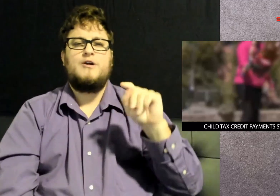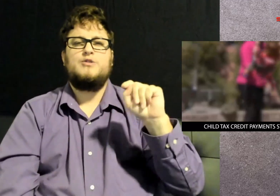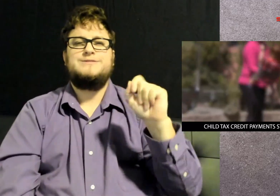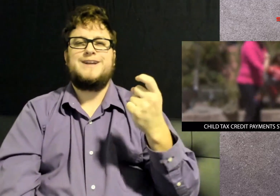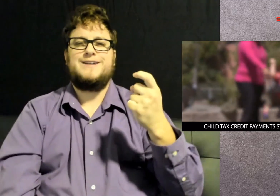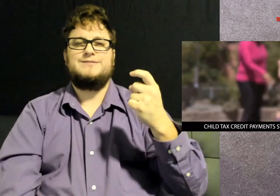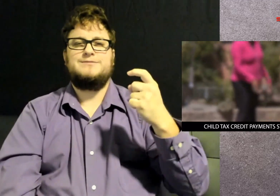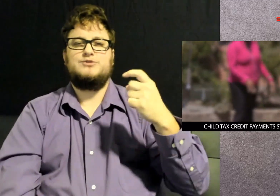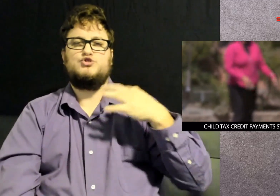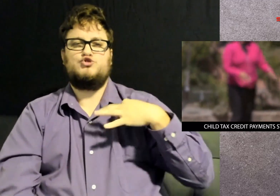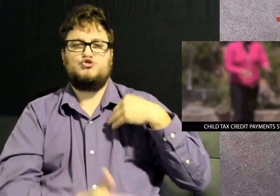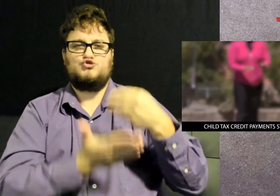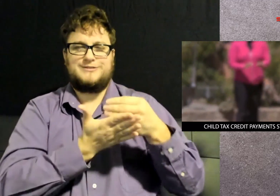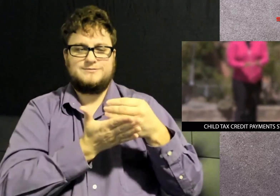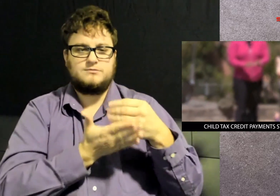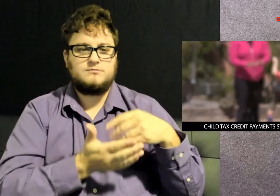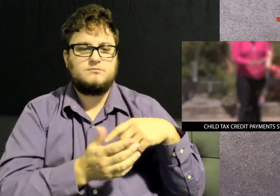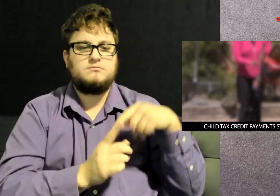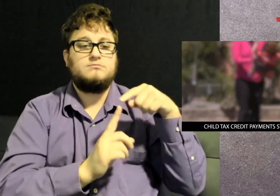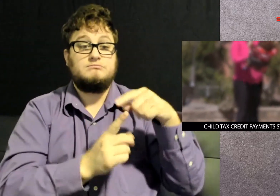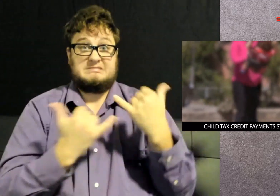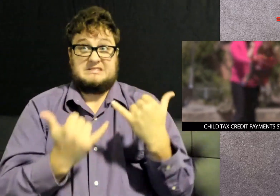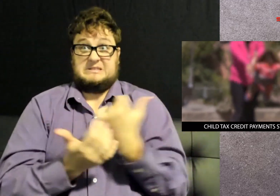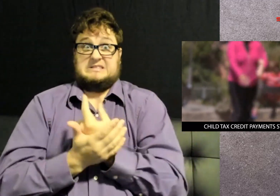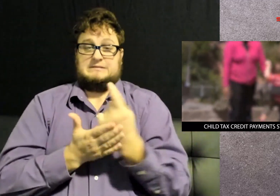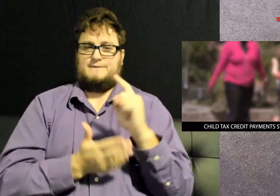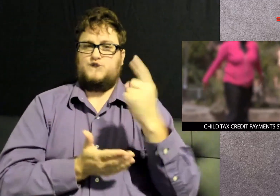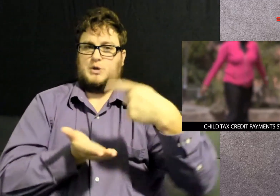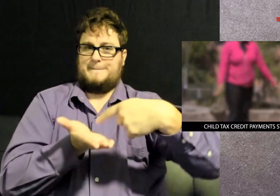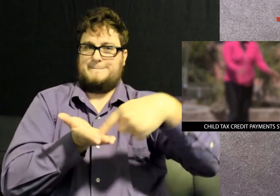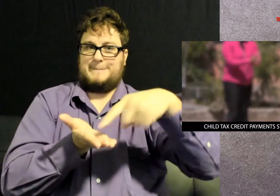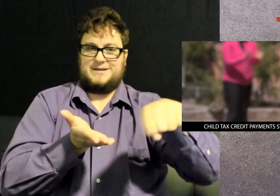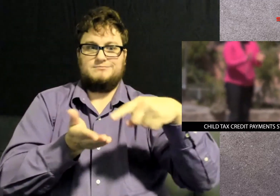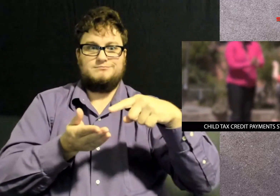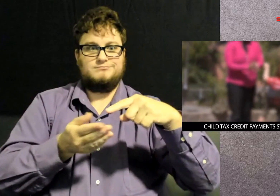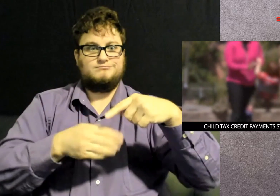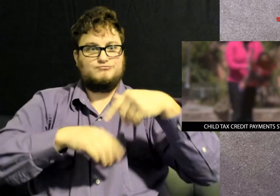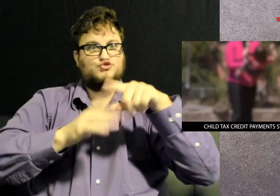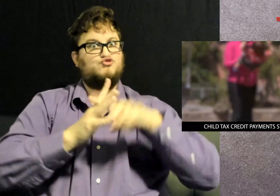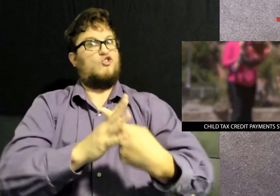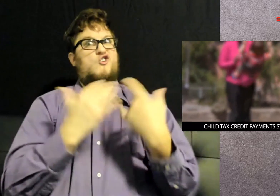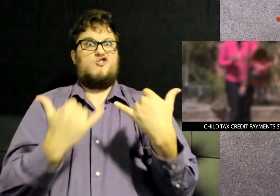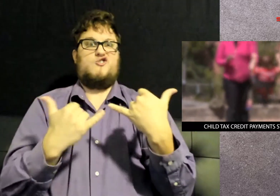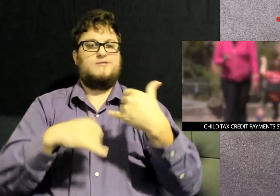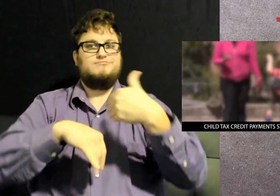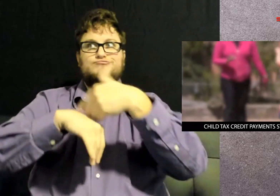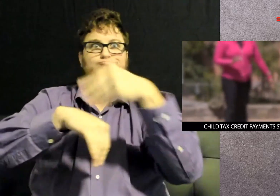the first payments in the Biden administration's enhanced child tax credits are due to start